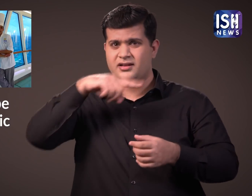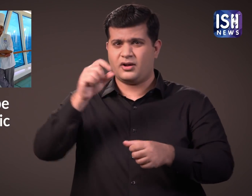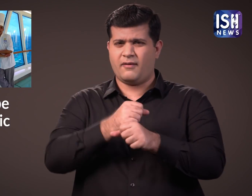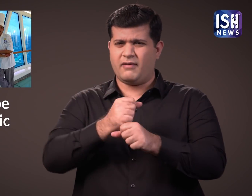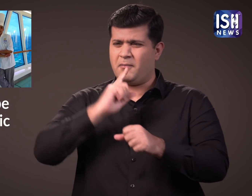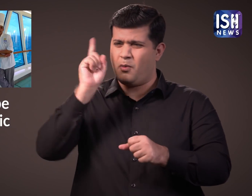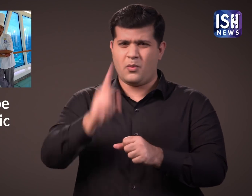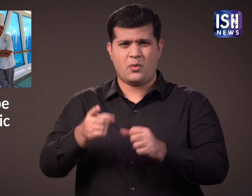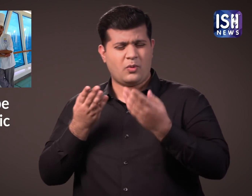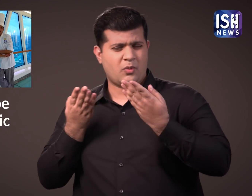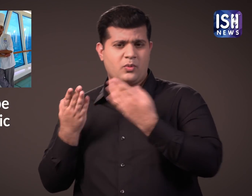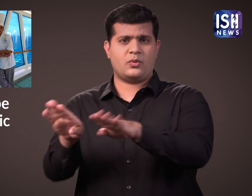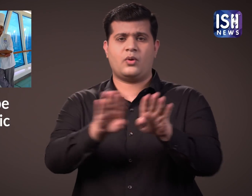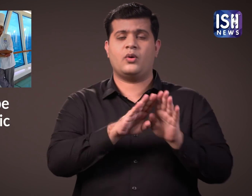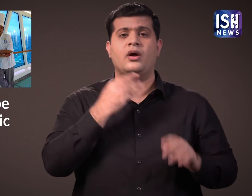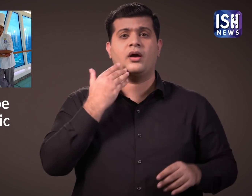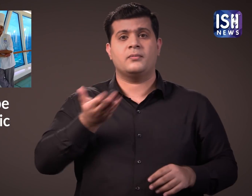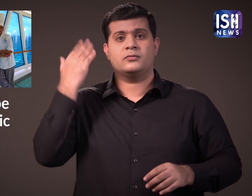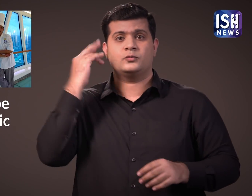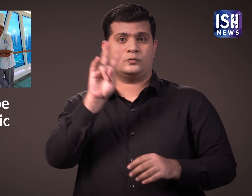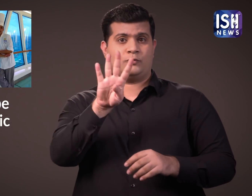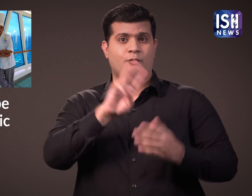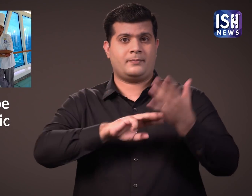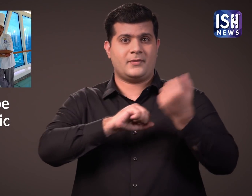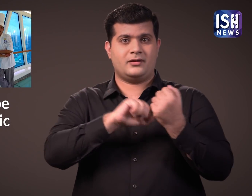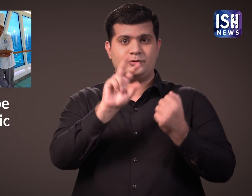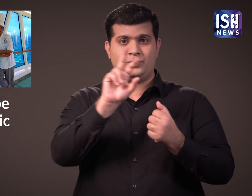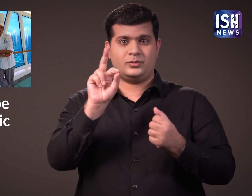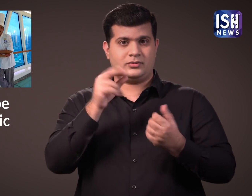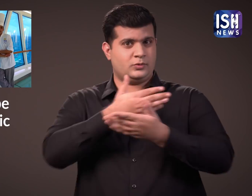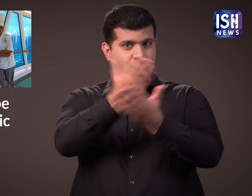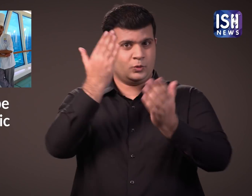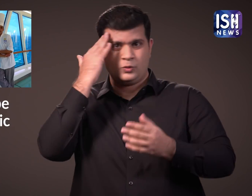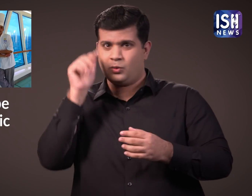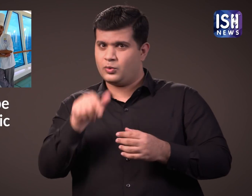and you all are aware that the Indian government announced a lockdown from 24th March 2020.